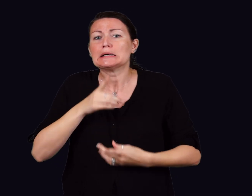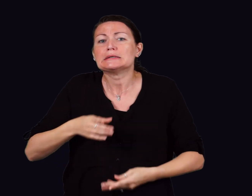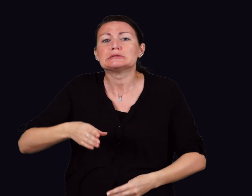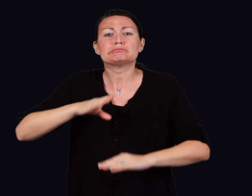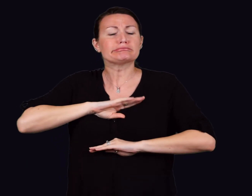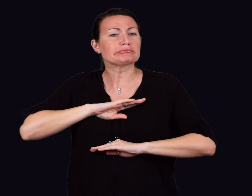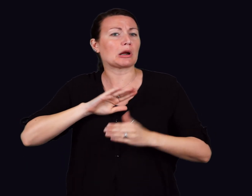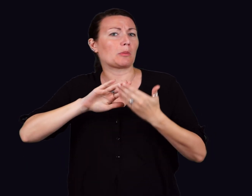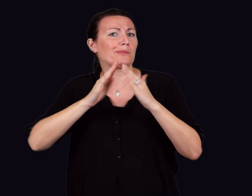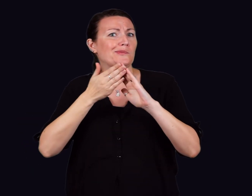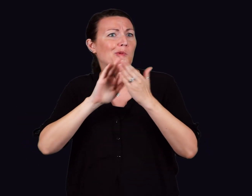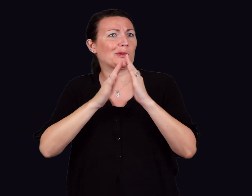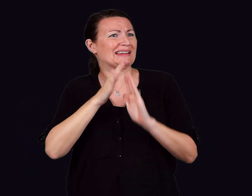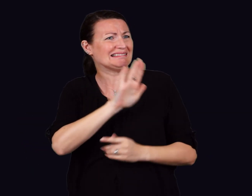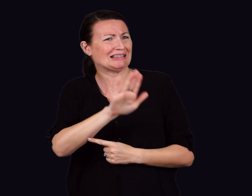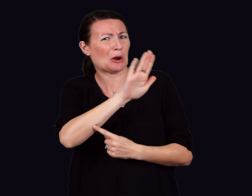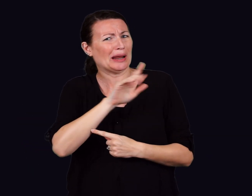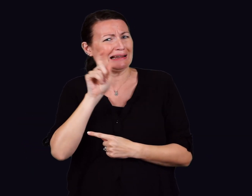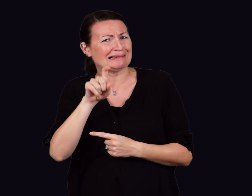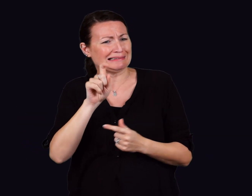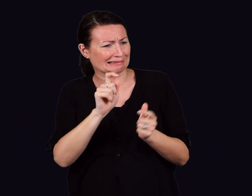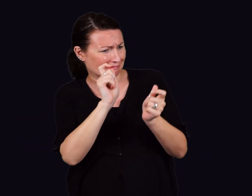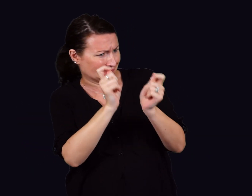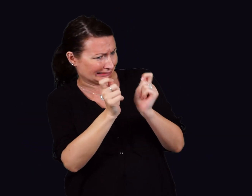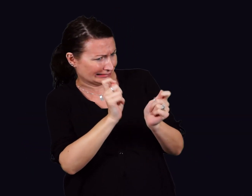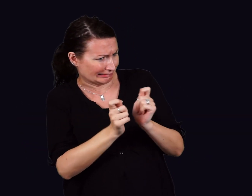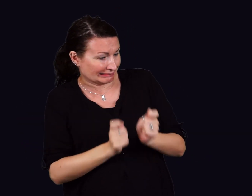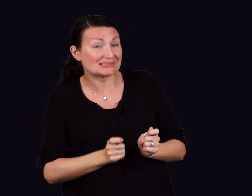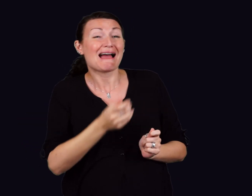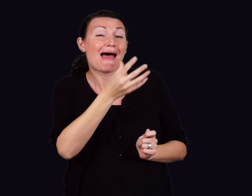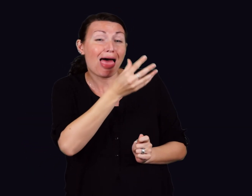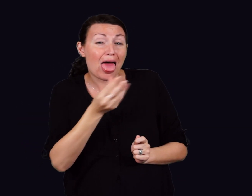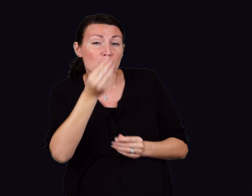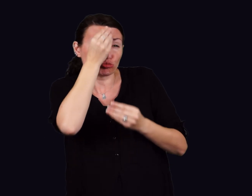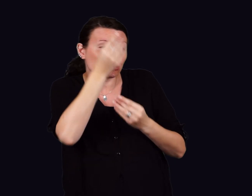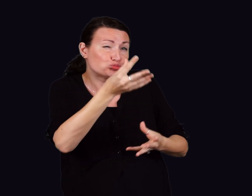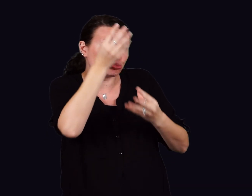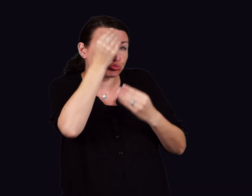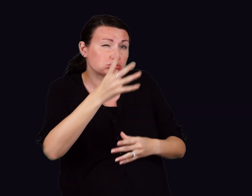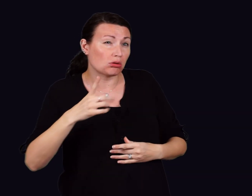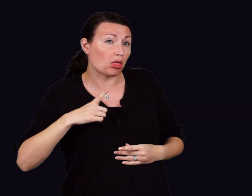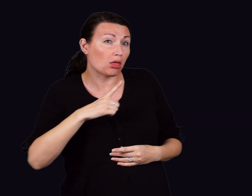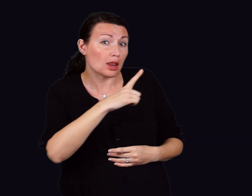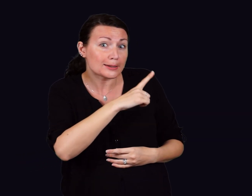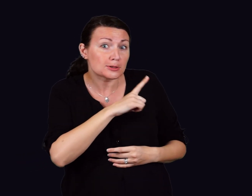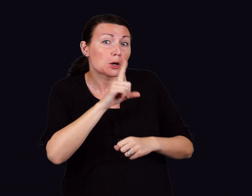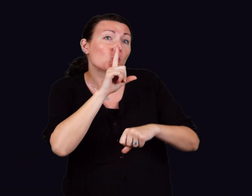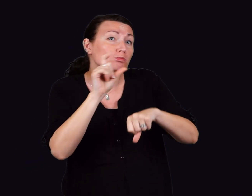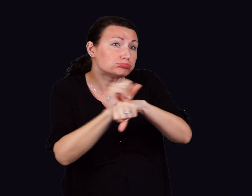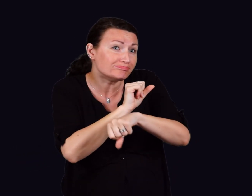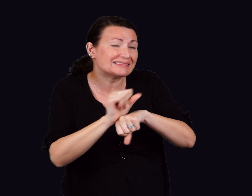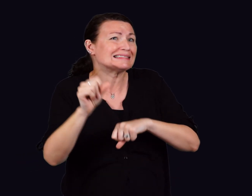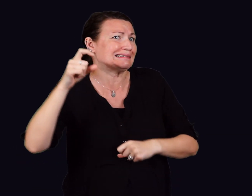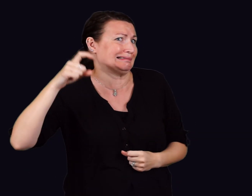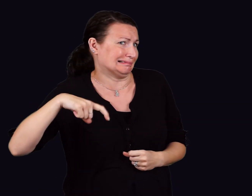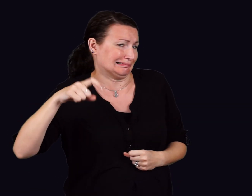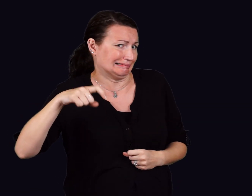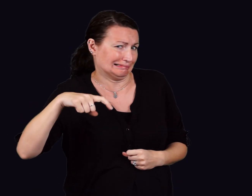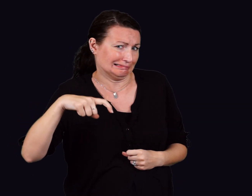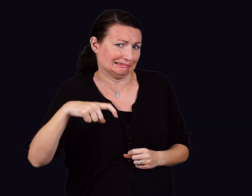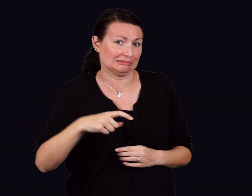is meeting the community’s changing needs and that the legislature knows what is needed.